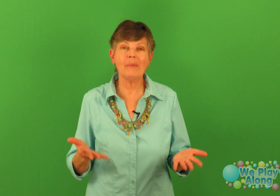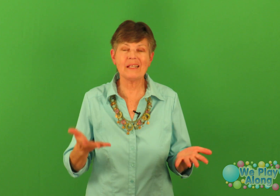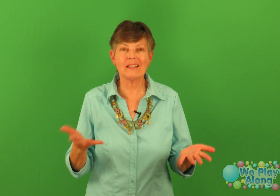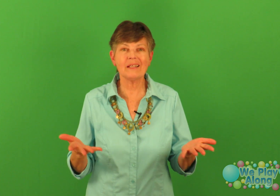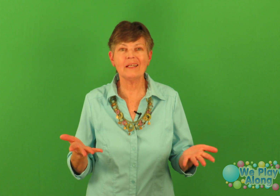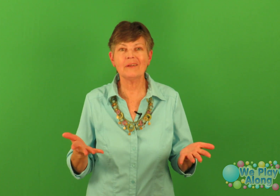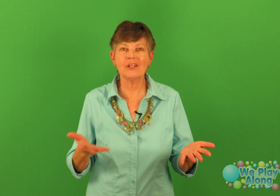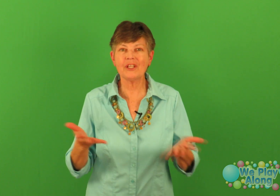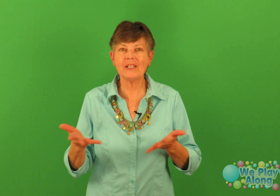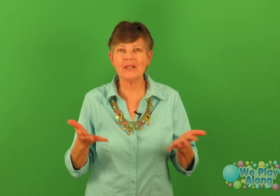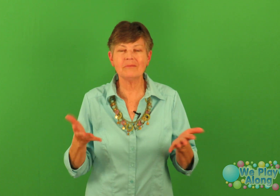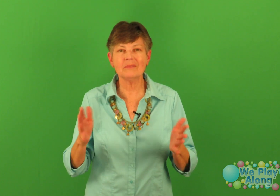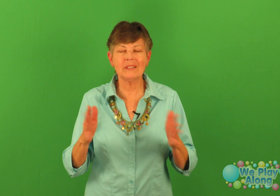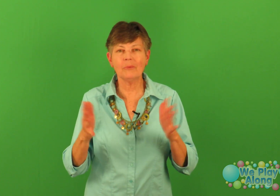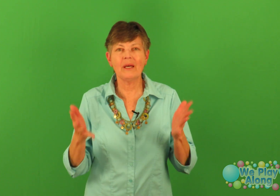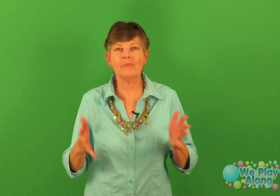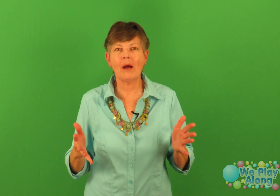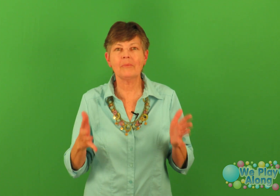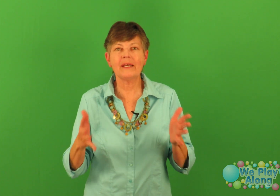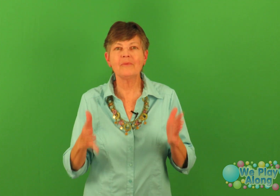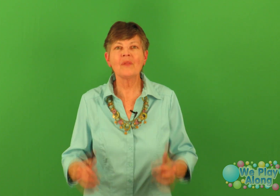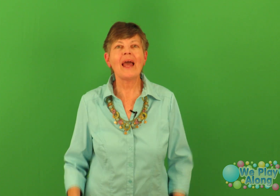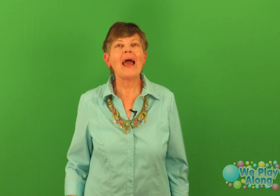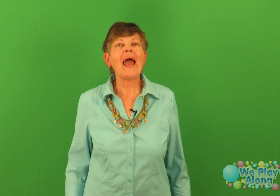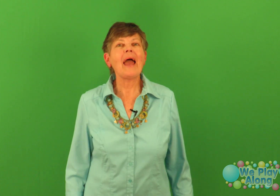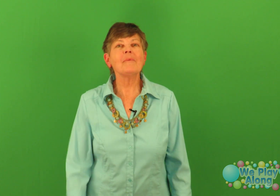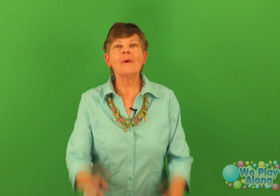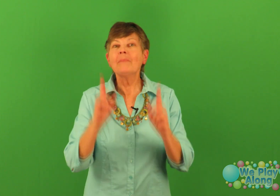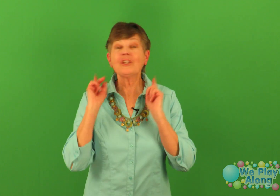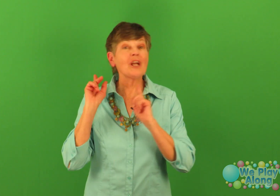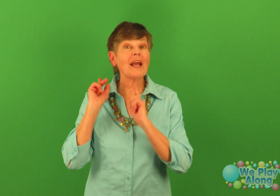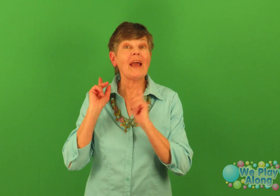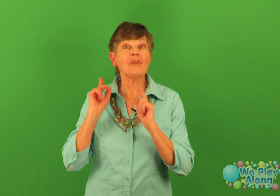well basically gonna change it a little bit probably but you're not gonna have